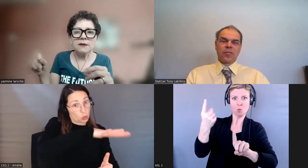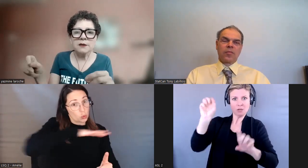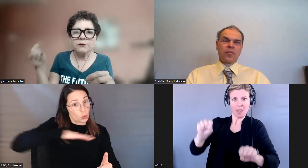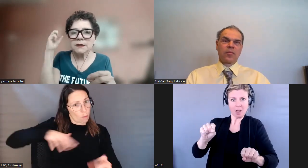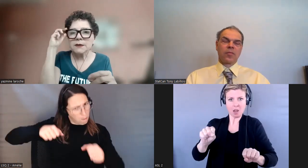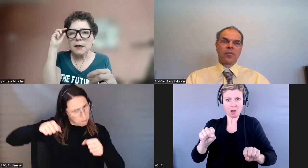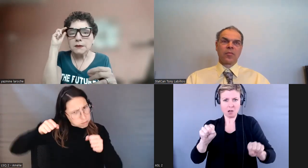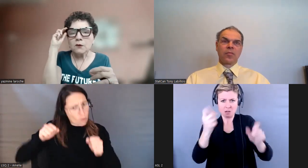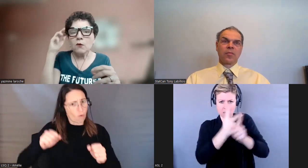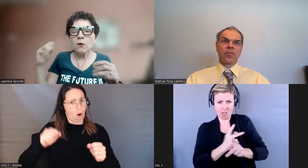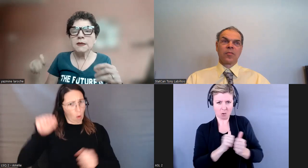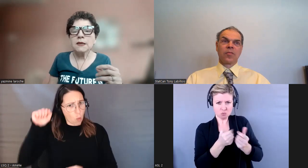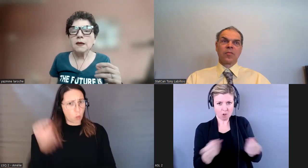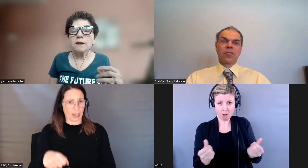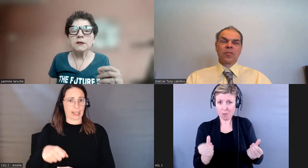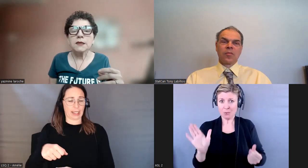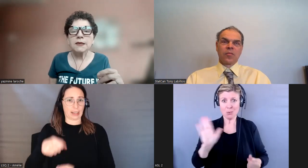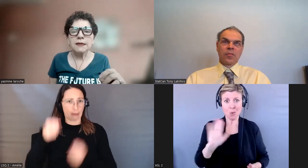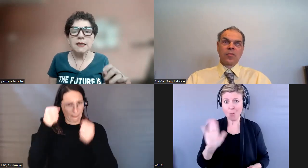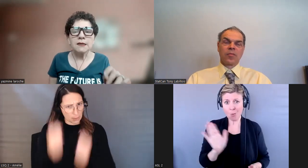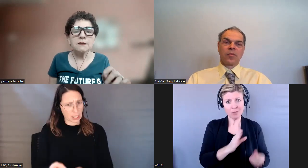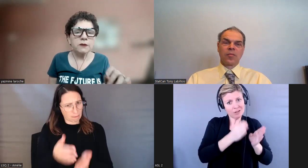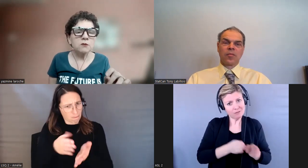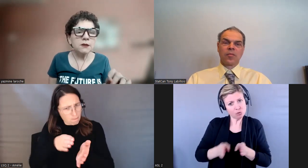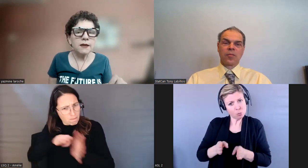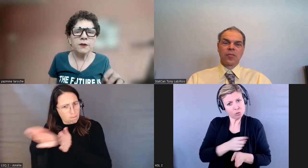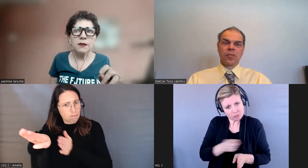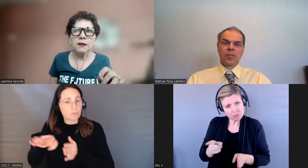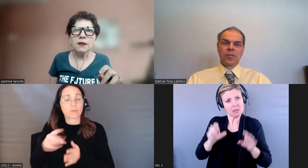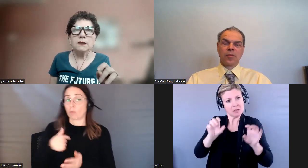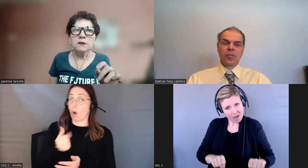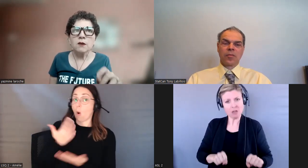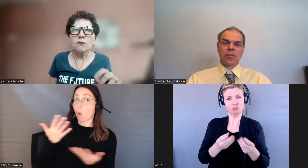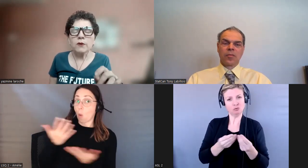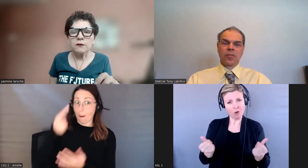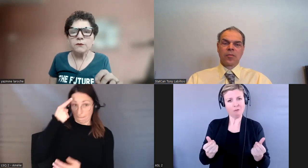a difference so one thing that I would say is at the individual level don't wait for